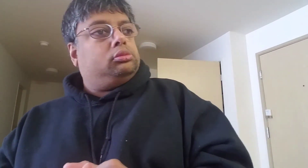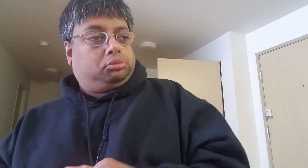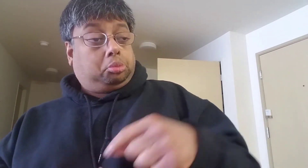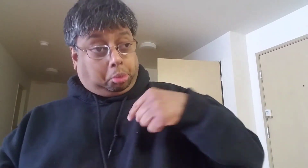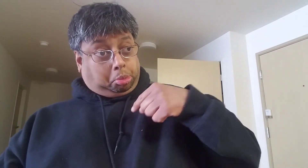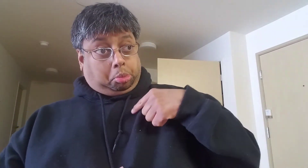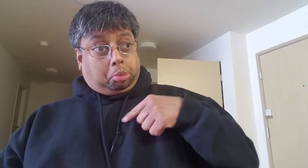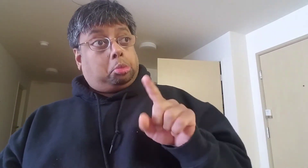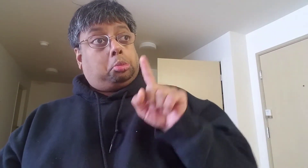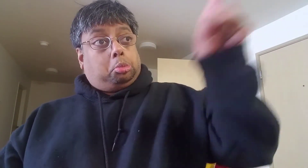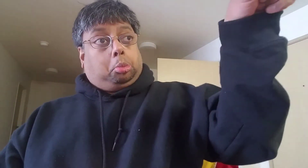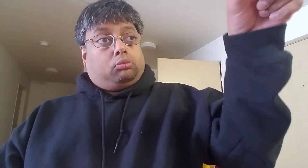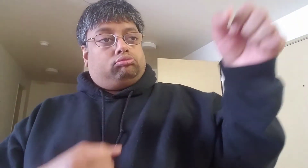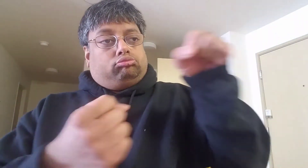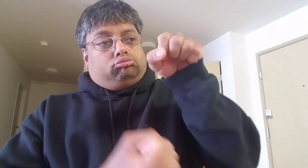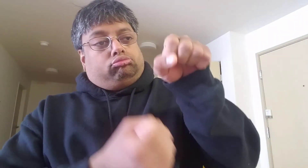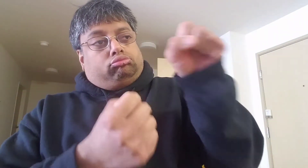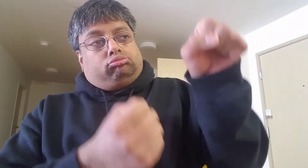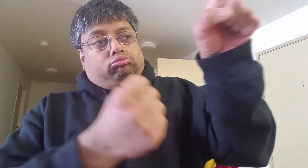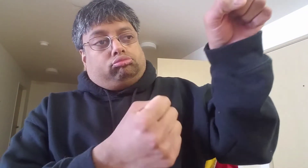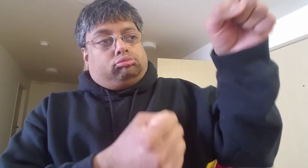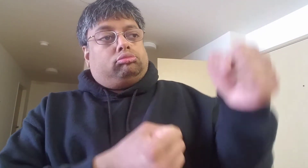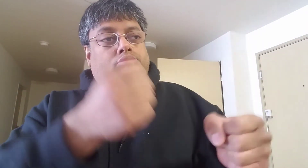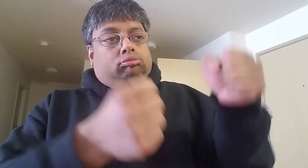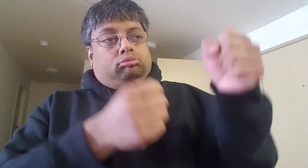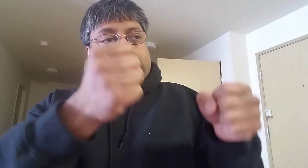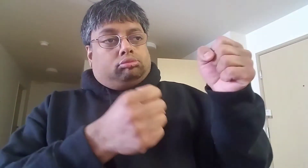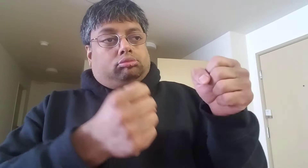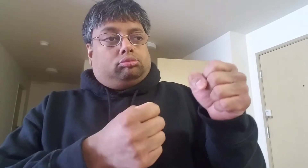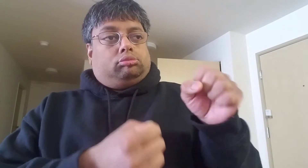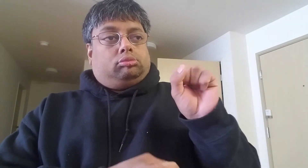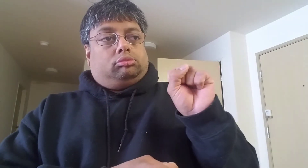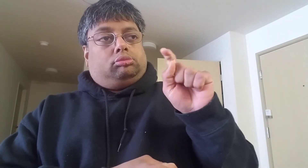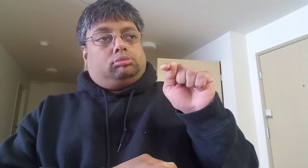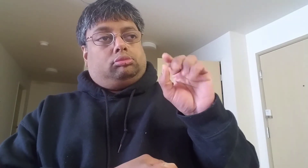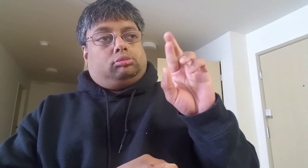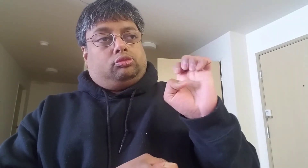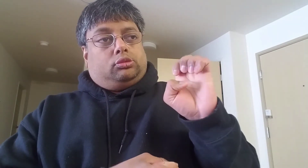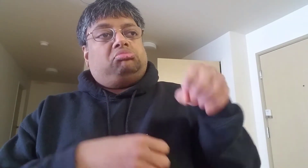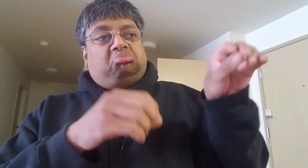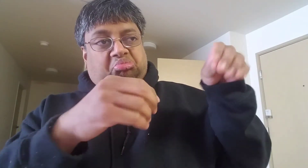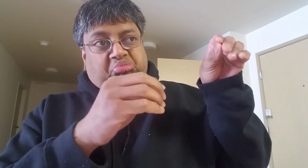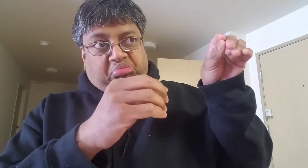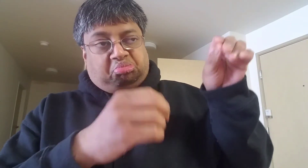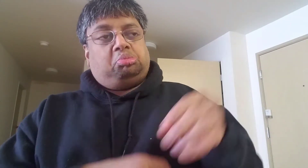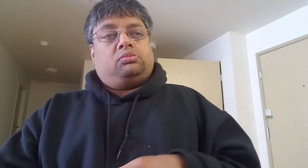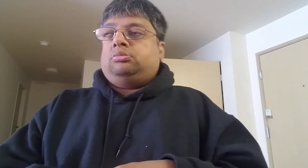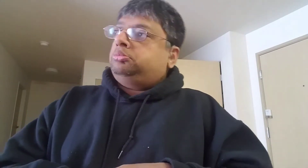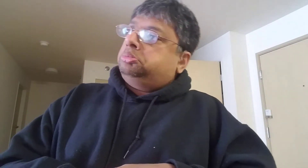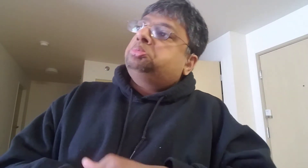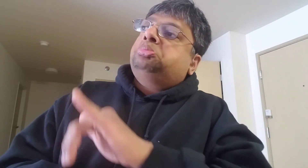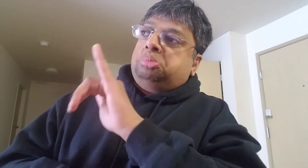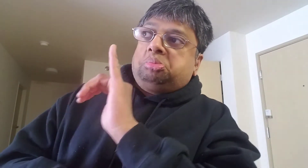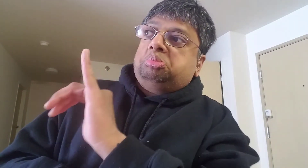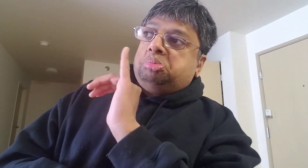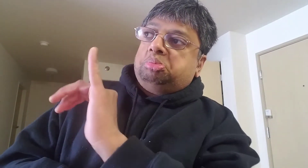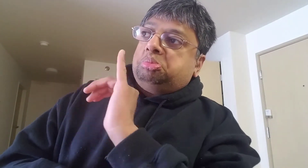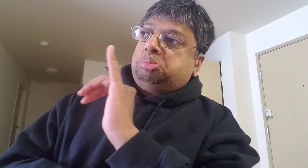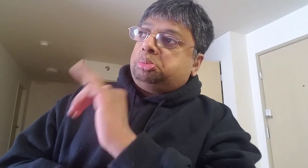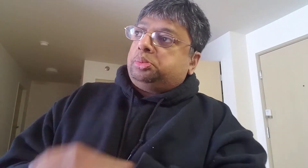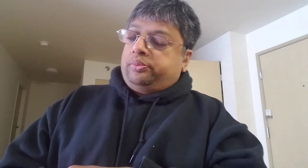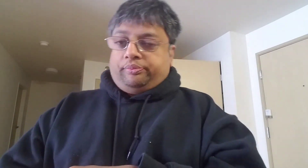"Me drive store." "Oh I see."